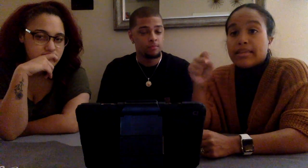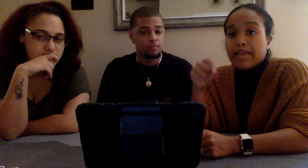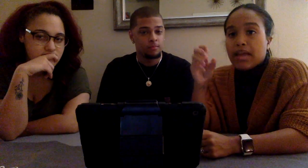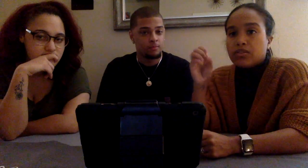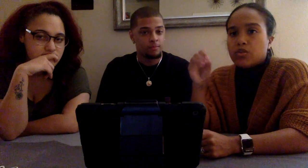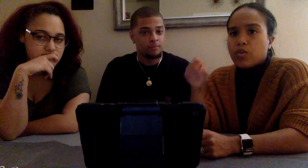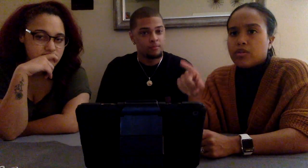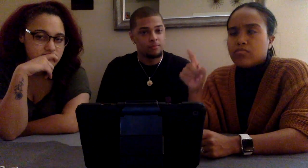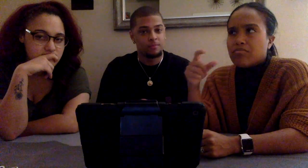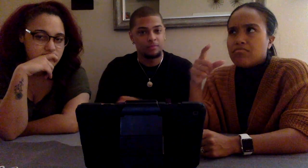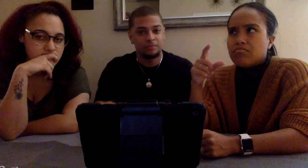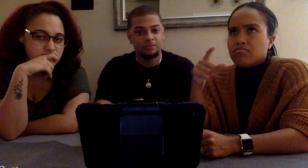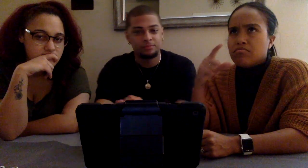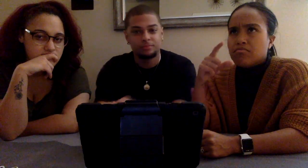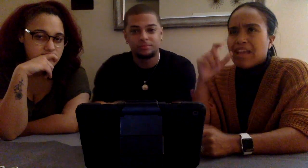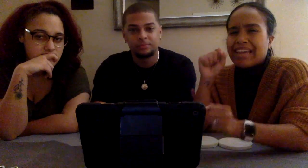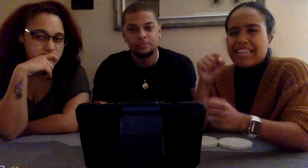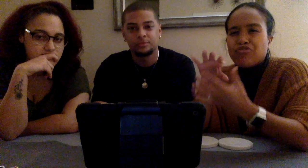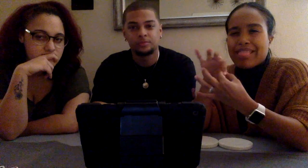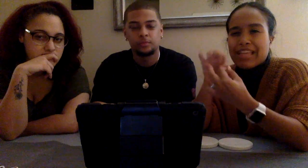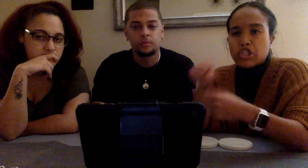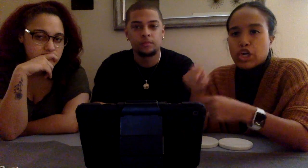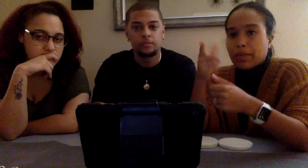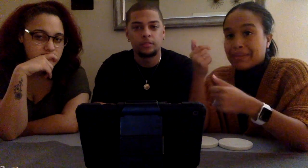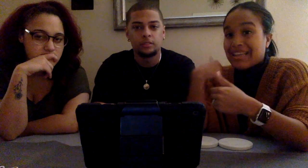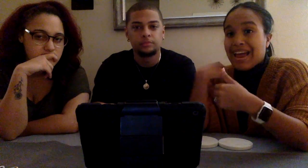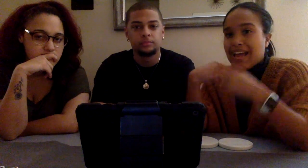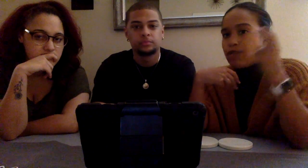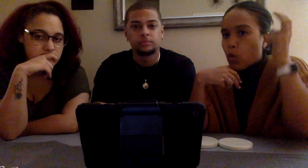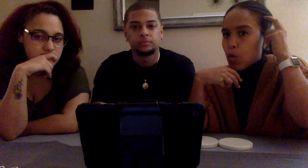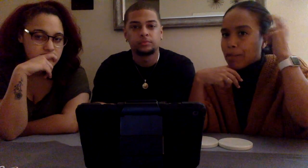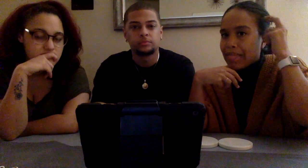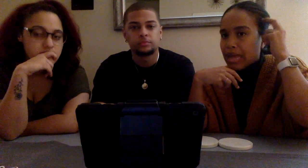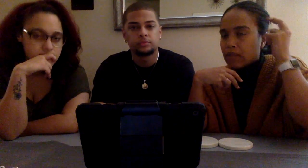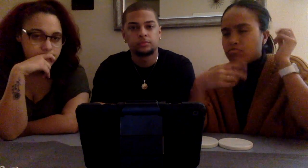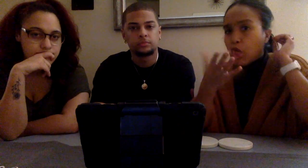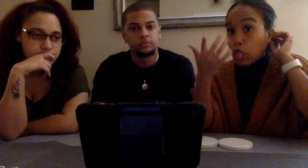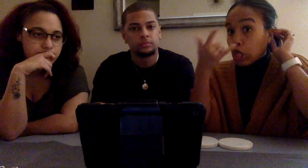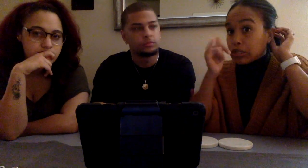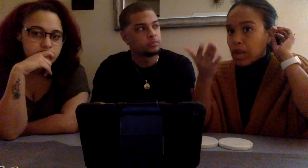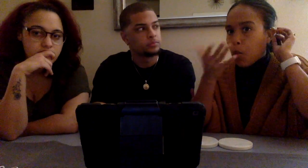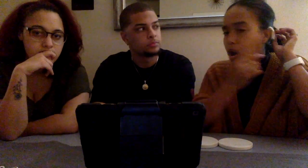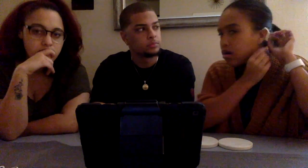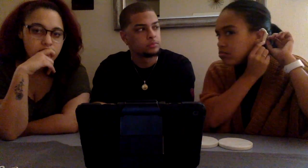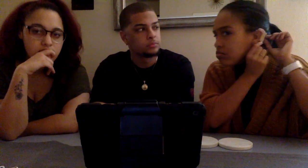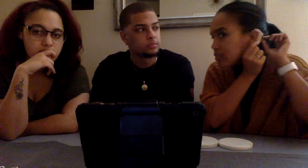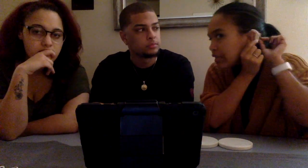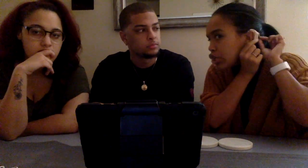Yeah, so I can relate to her because I have a cochlear implant (CI). It looks like this.